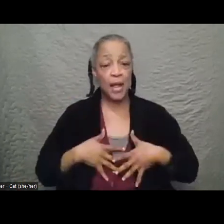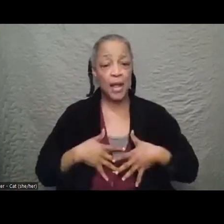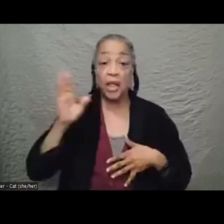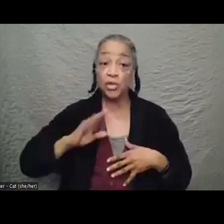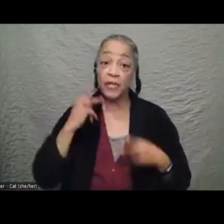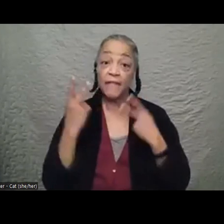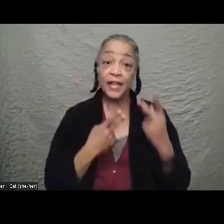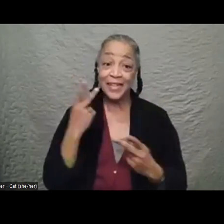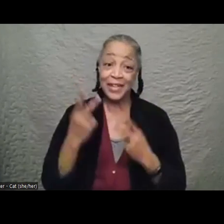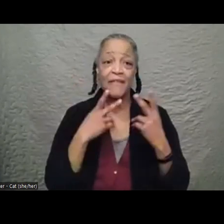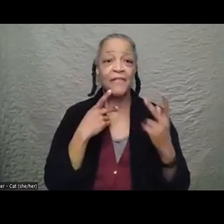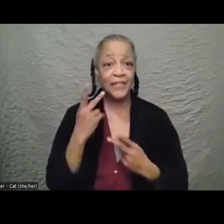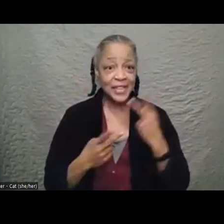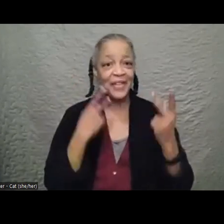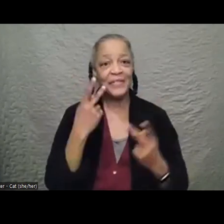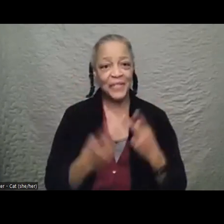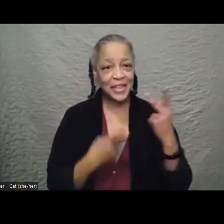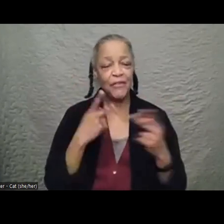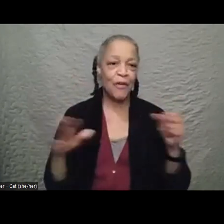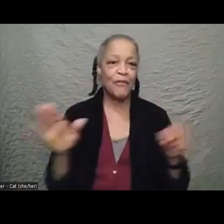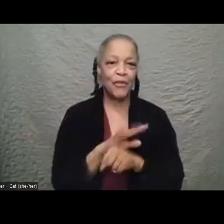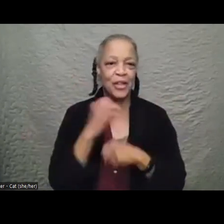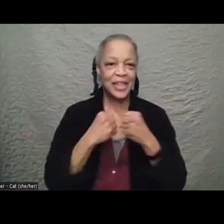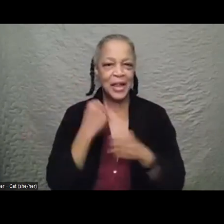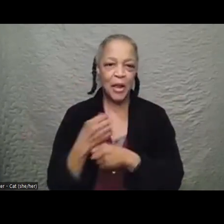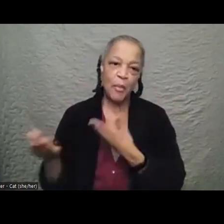I kept visiting her for an entire year bringing food for her.